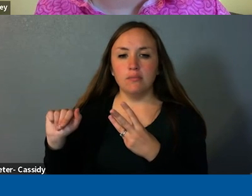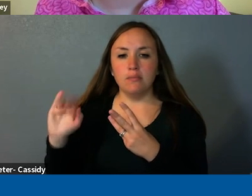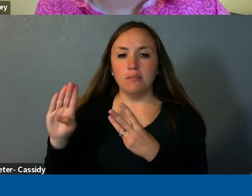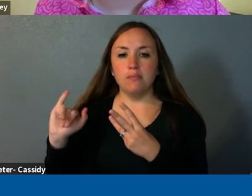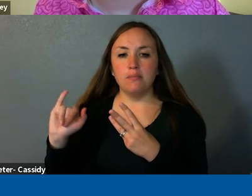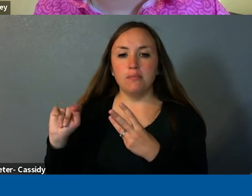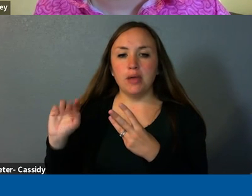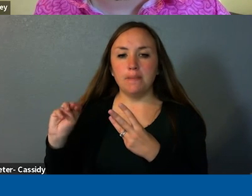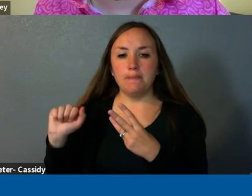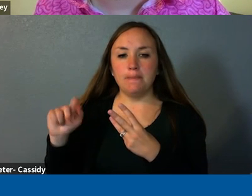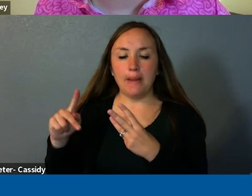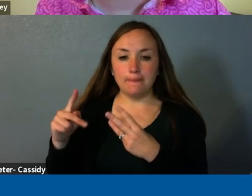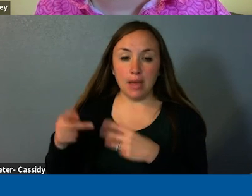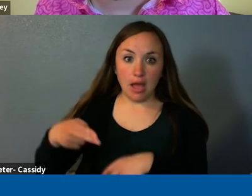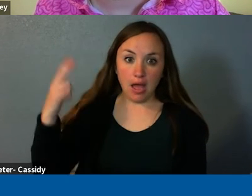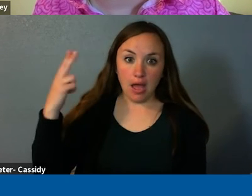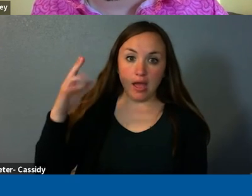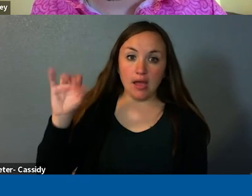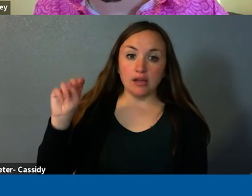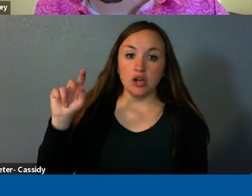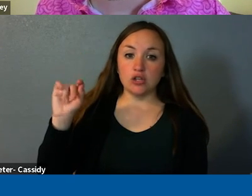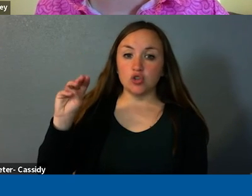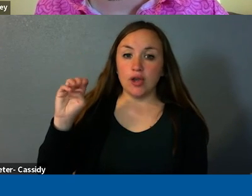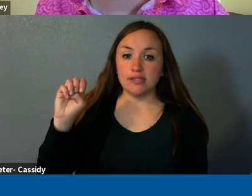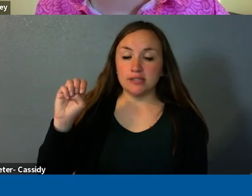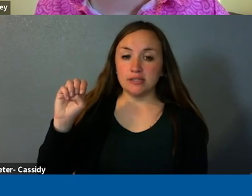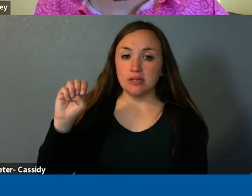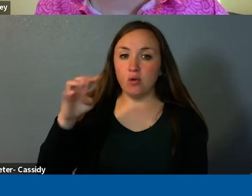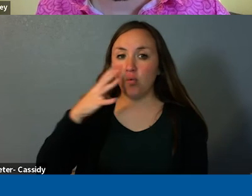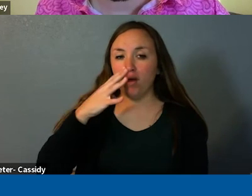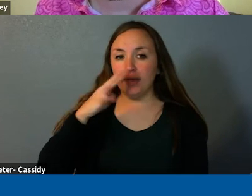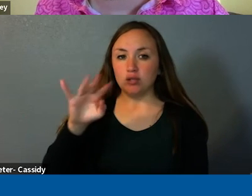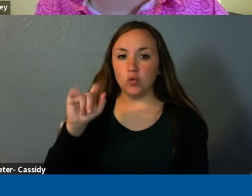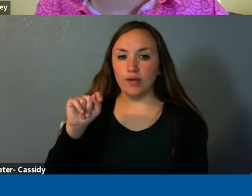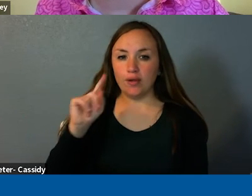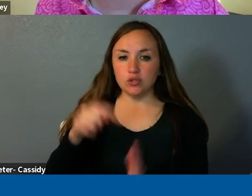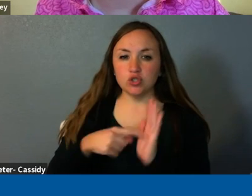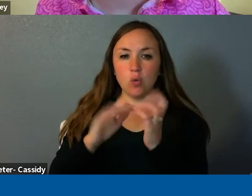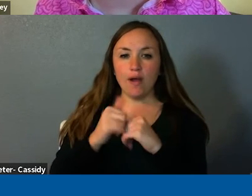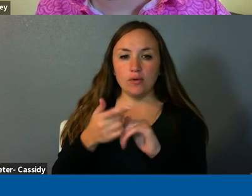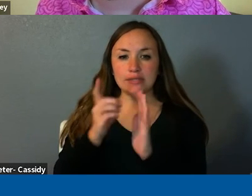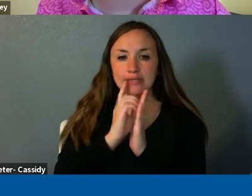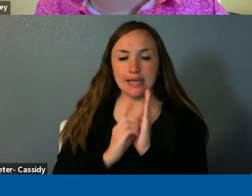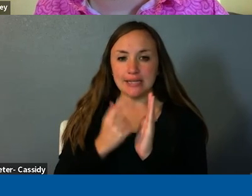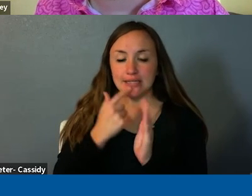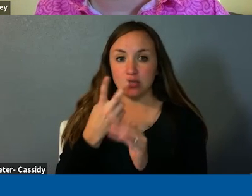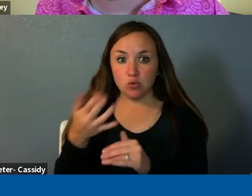high contract mode will ignore it. So, it'll present as designed. So I'd say, you know, the two things here are,